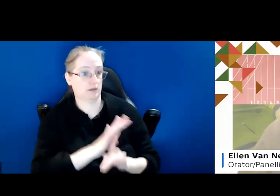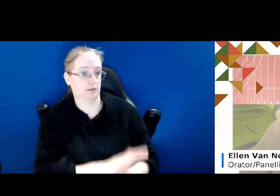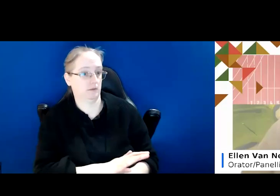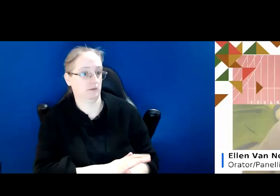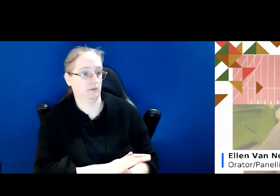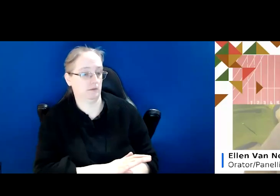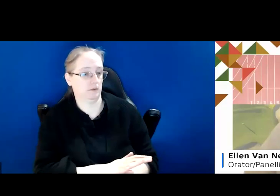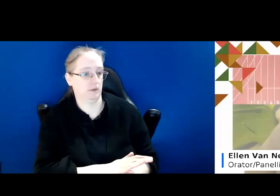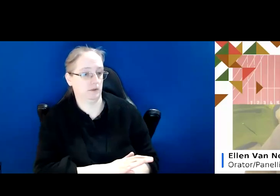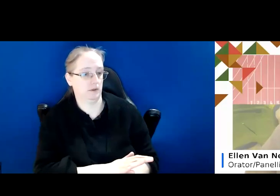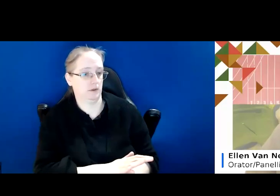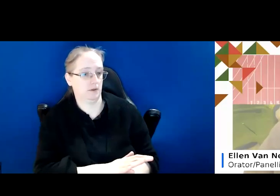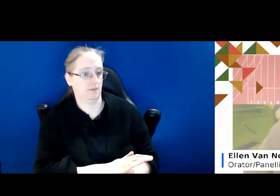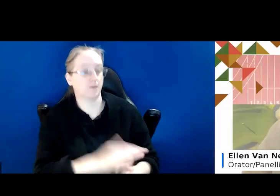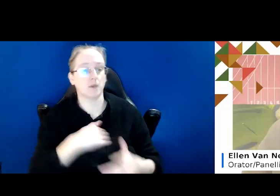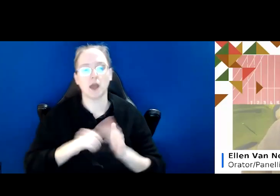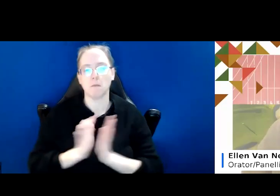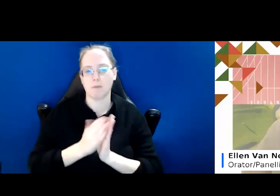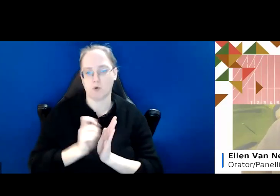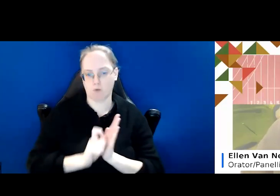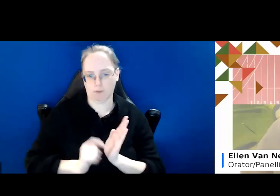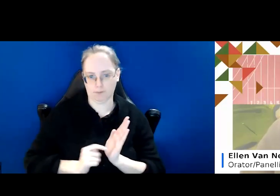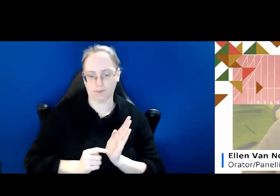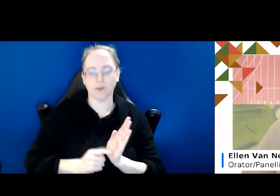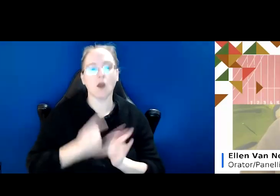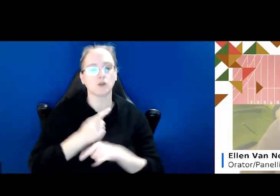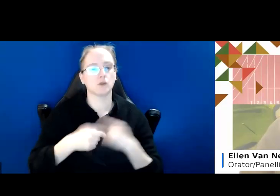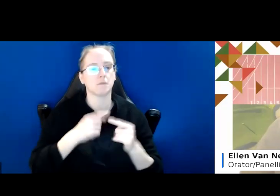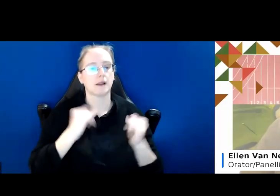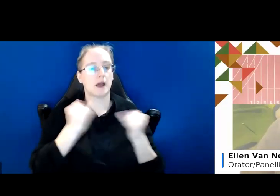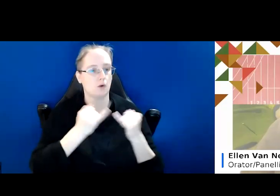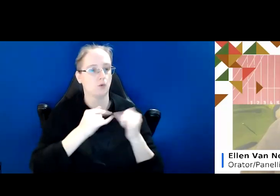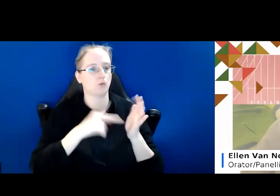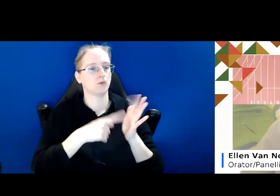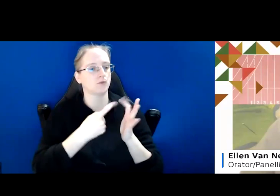In my book I mention Uncle Stirling Maguire,